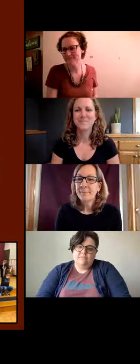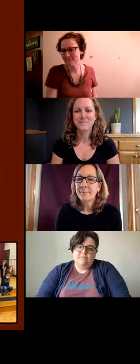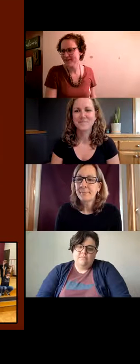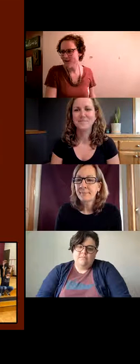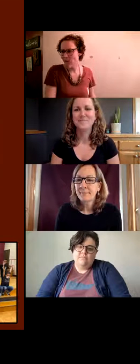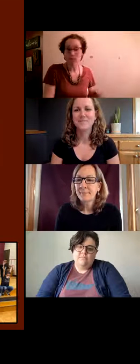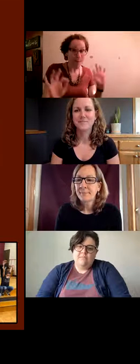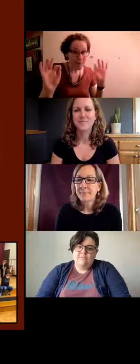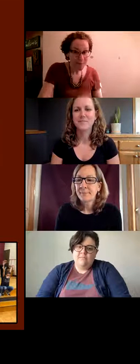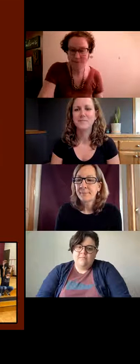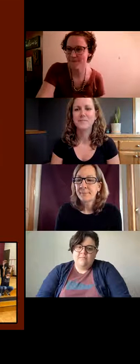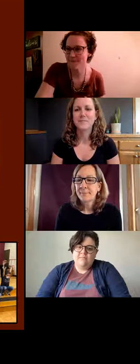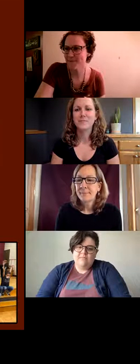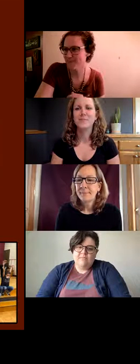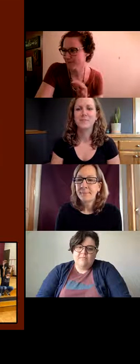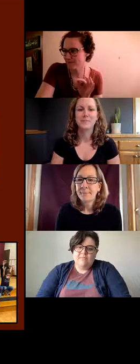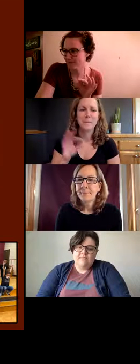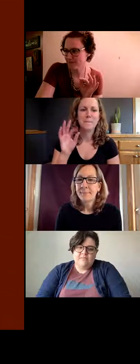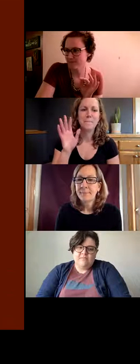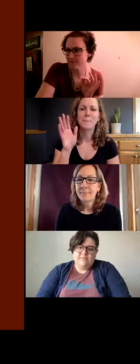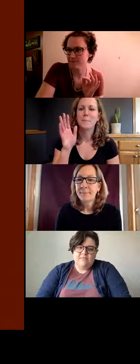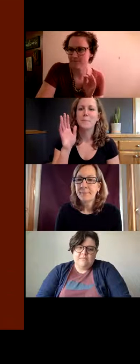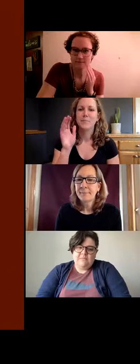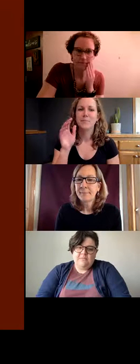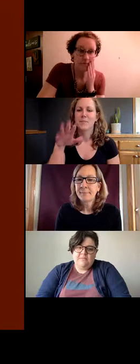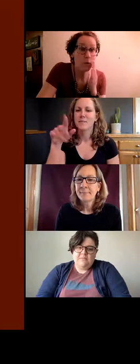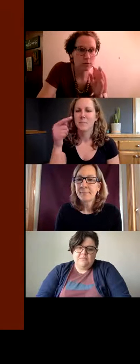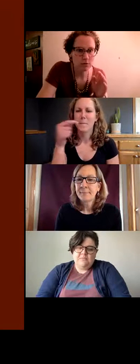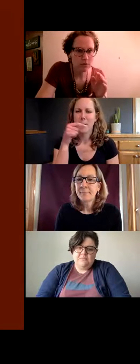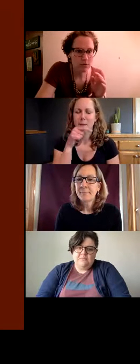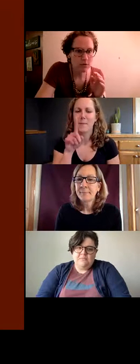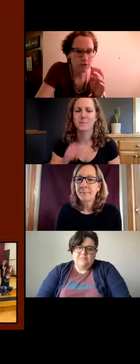visible in front of the computer, so it was great even though COVID did happen.